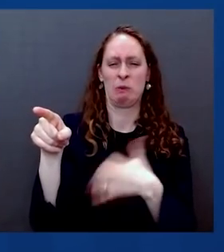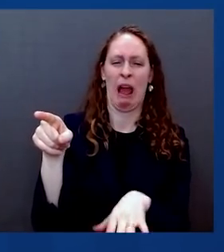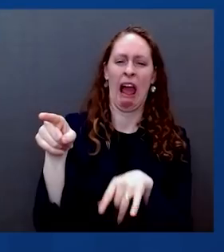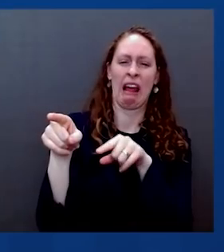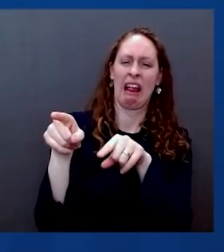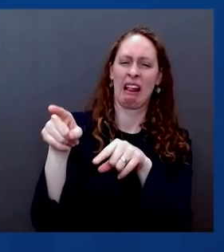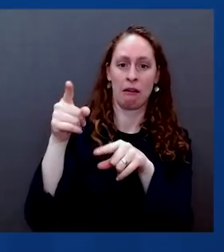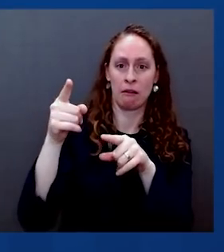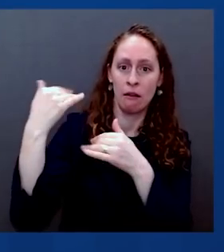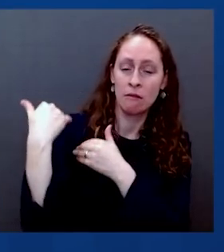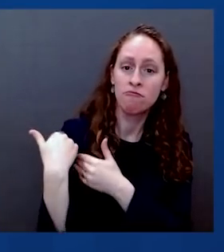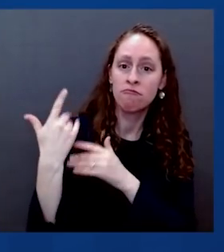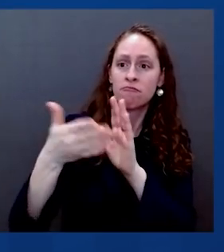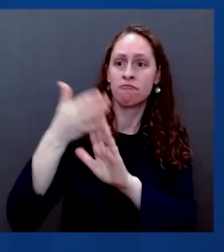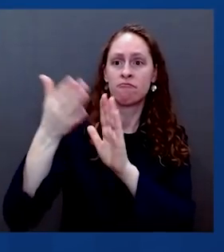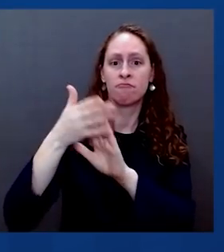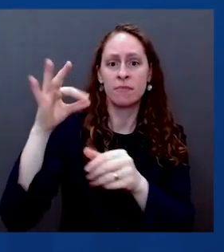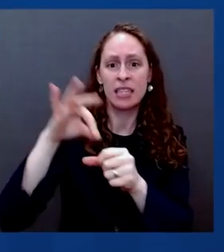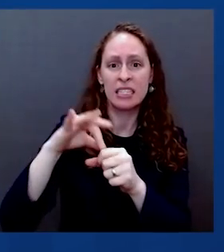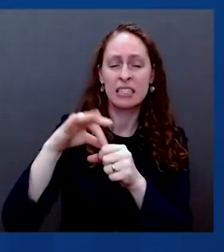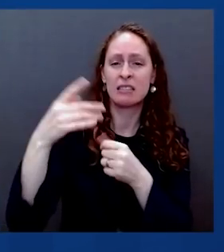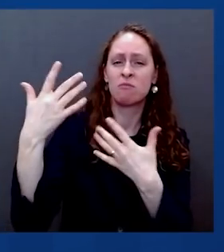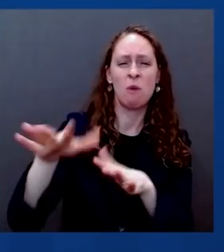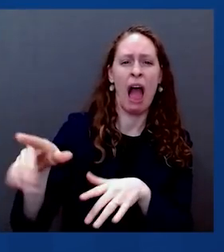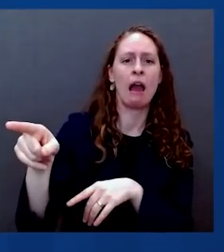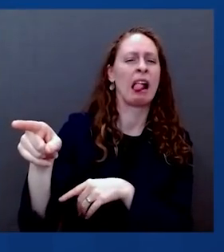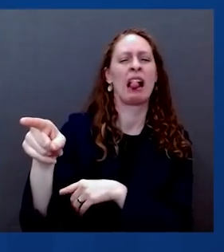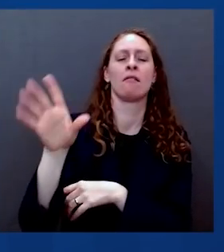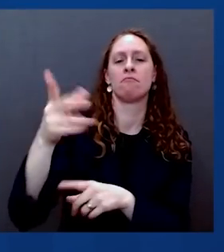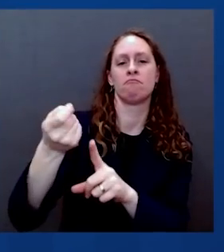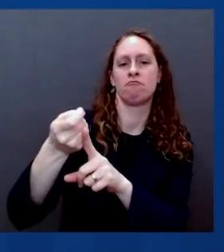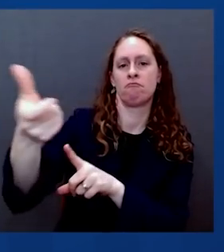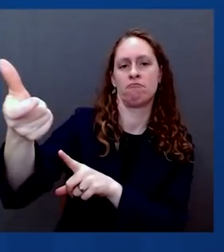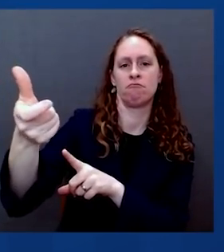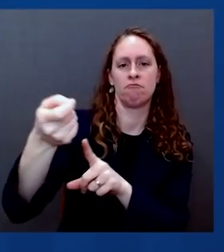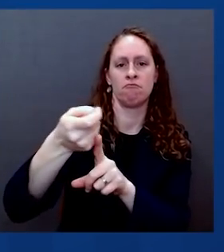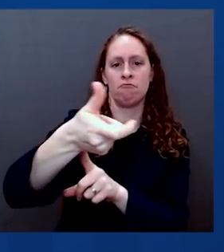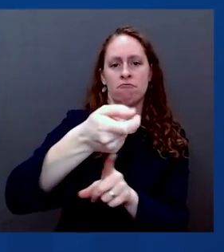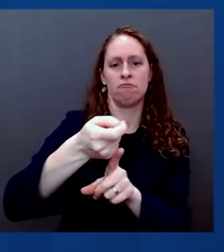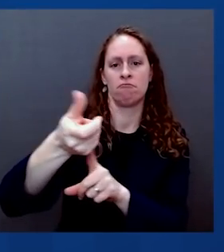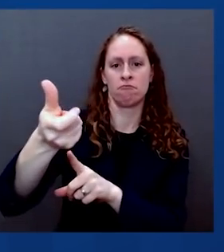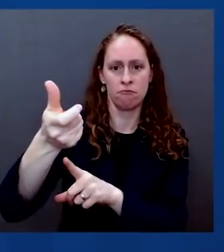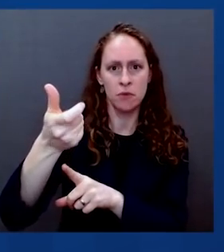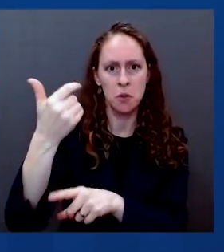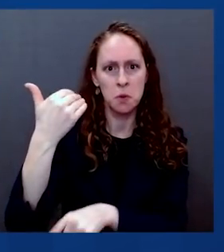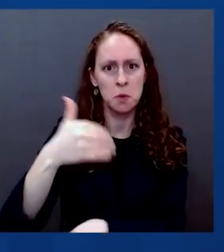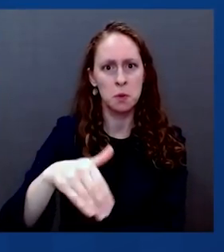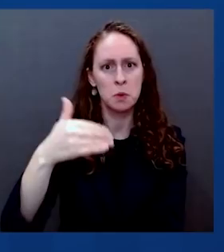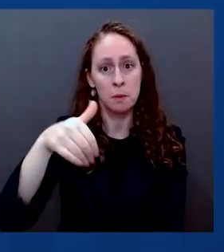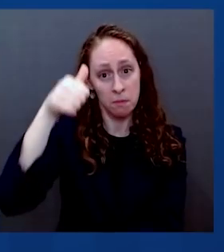The former president and allies pursued, threatened, and intimidated state and local election officials.